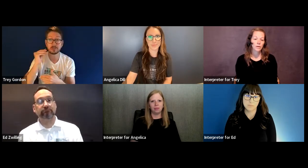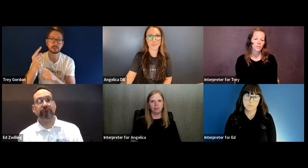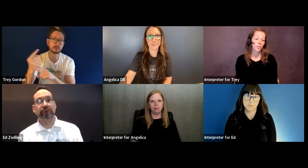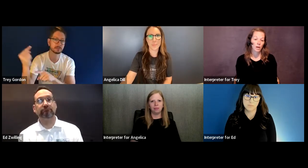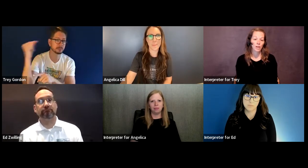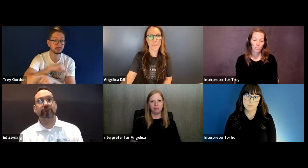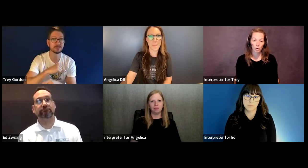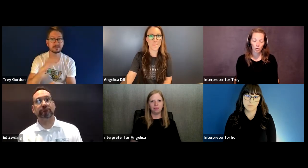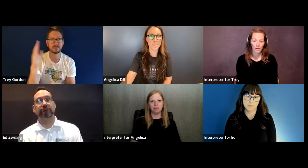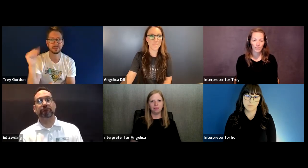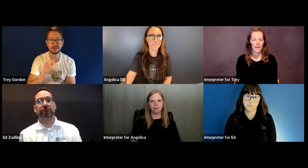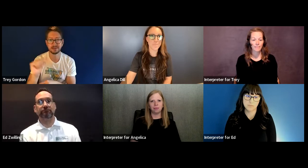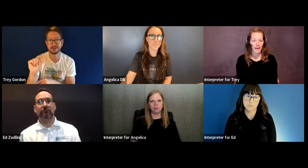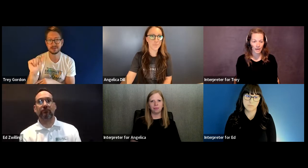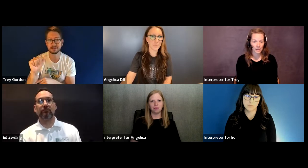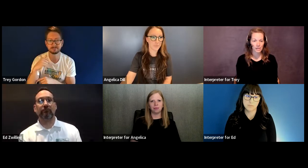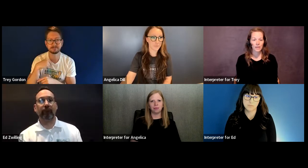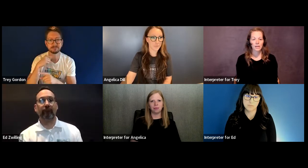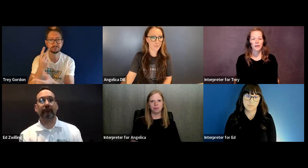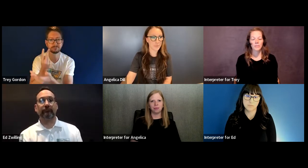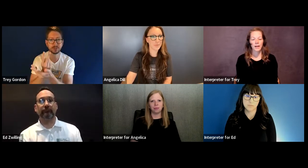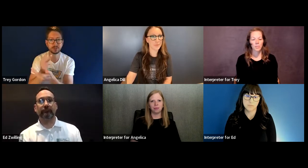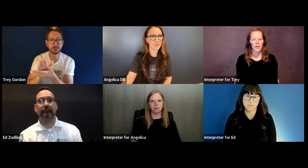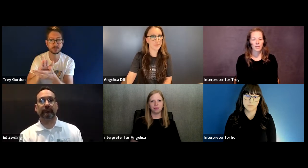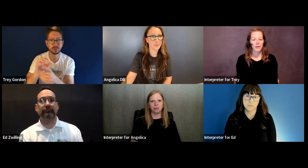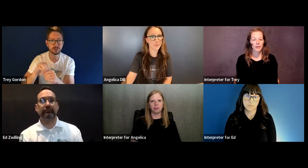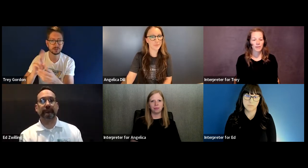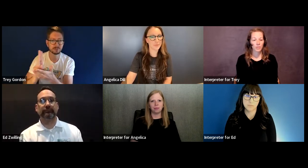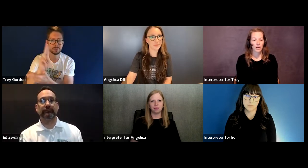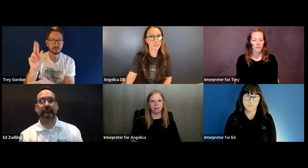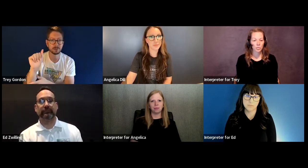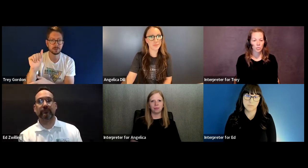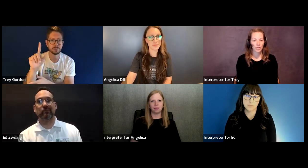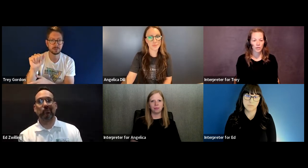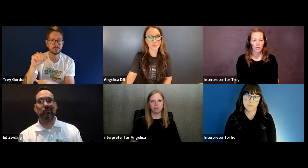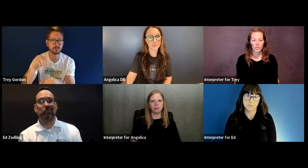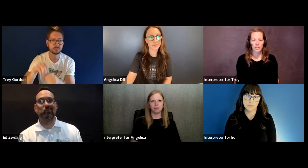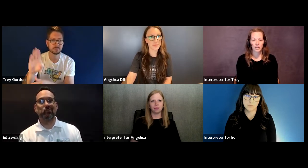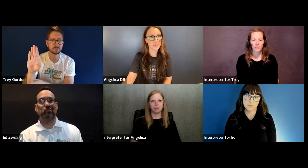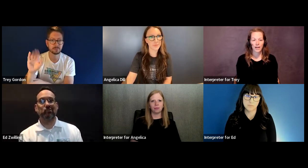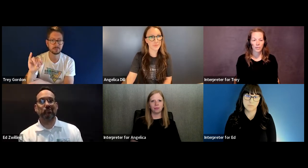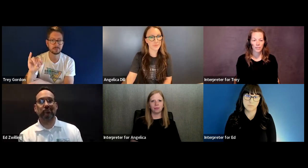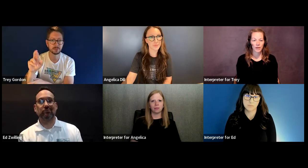for a while in a program came back um to alabama and then grad school at the university of alabama